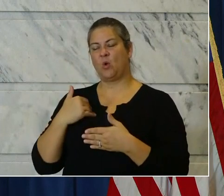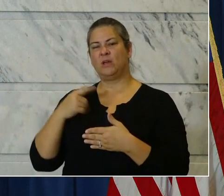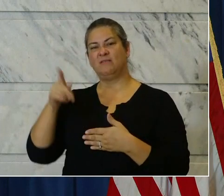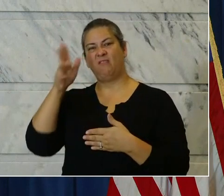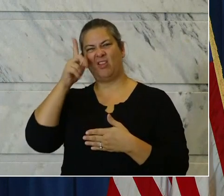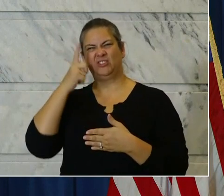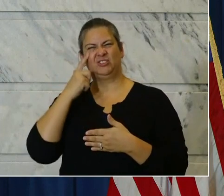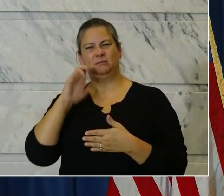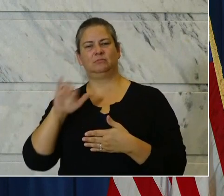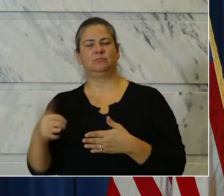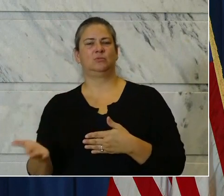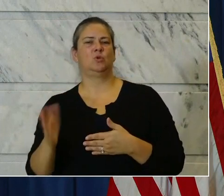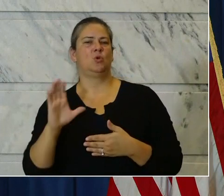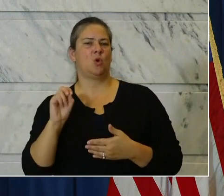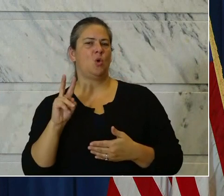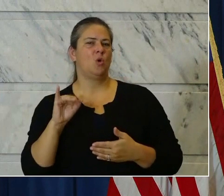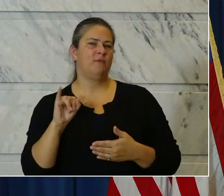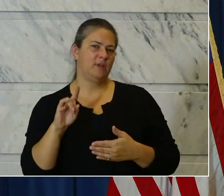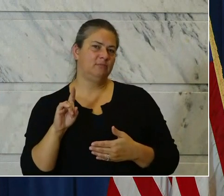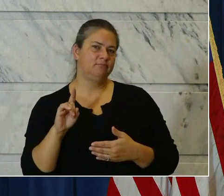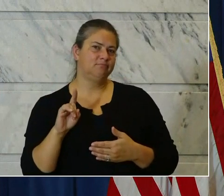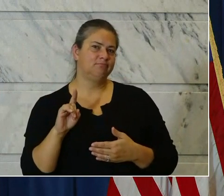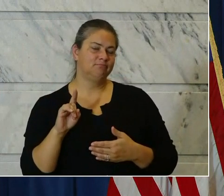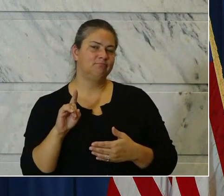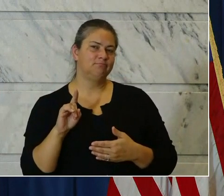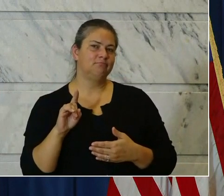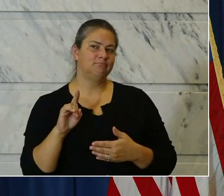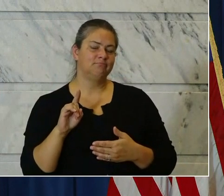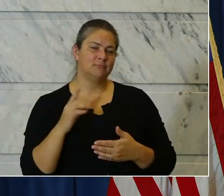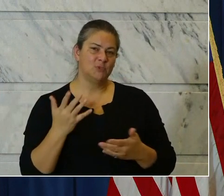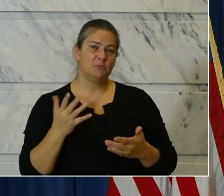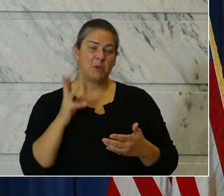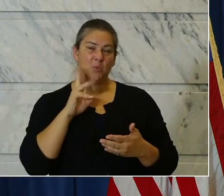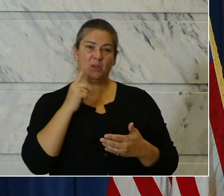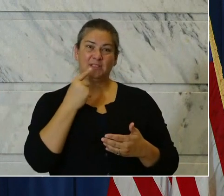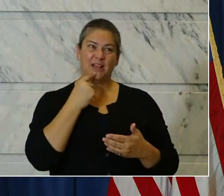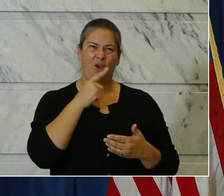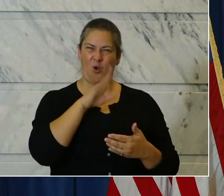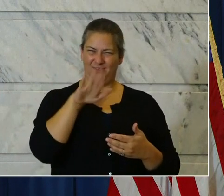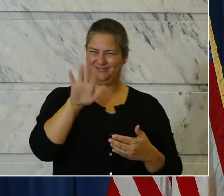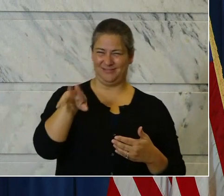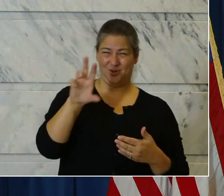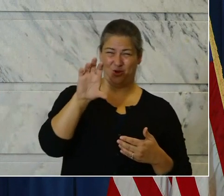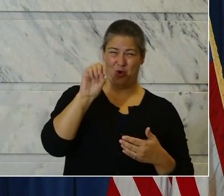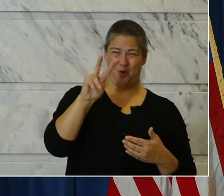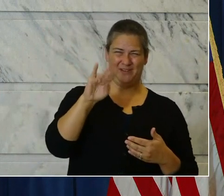A HALF AGO YOU'VE JUST LOST IS THAT. THE COVID. ANYBODY WANNA